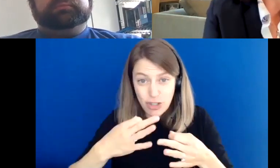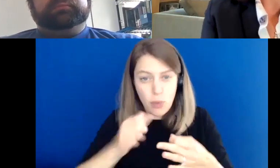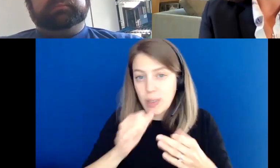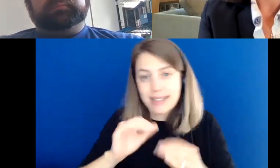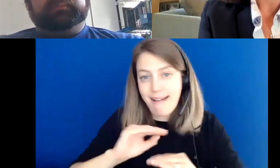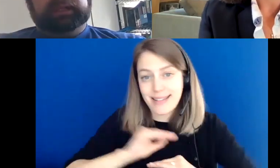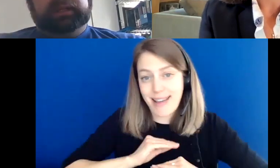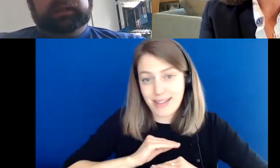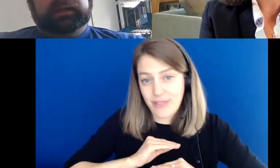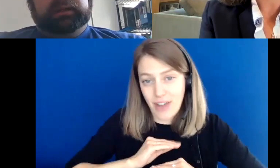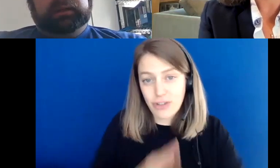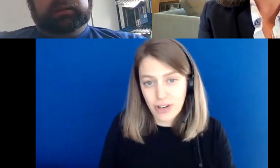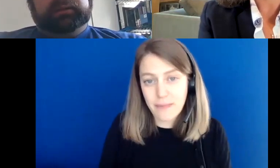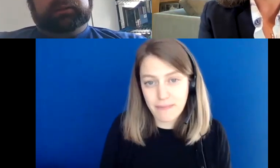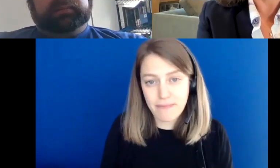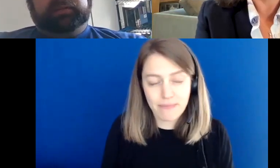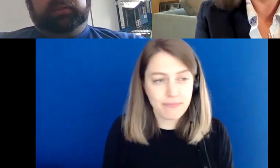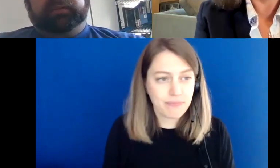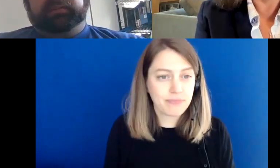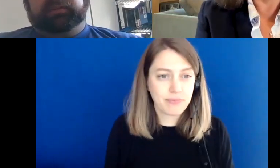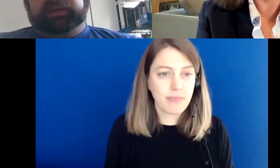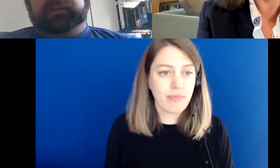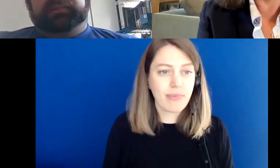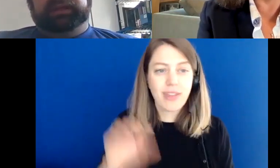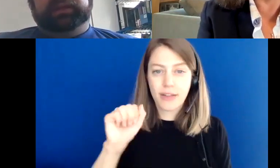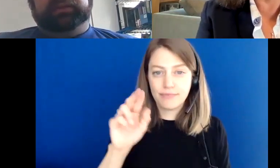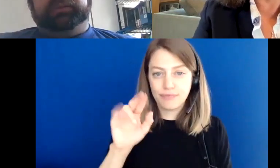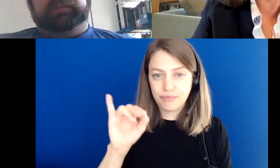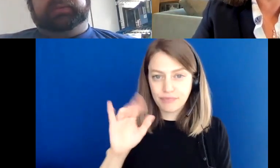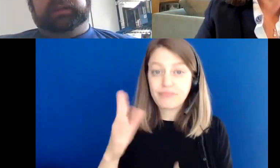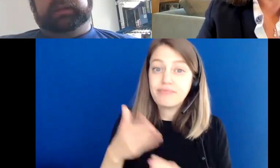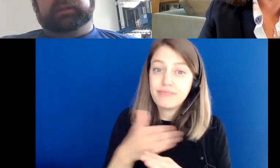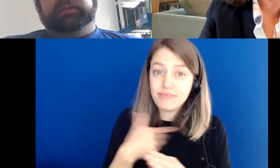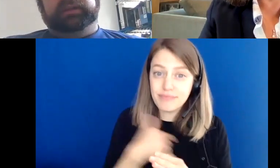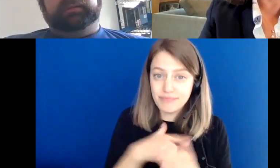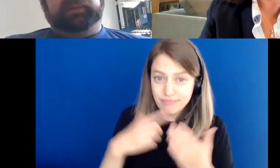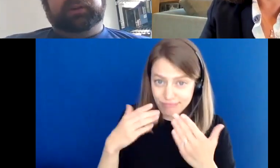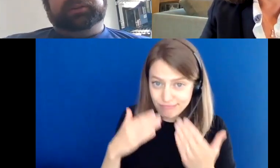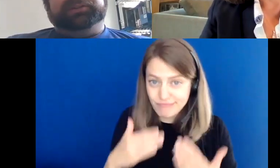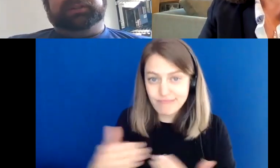Before we move on to our panel do you have any concluding remarks and